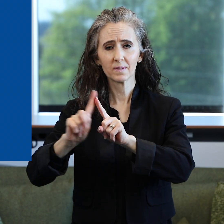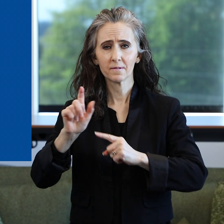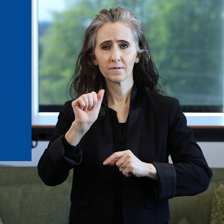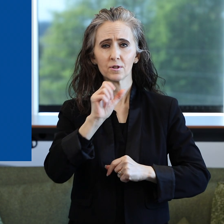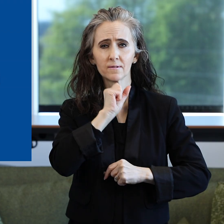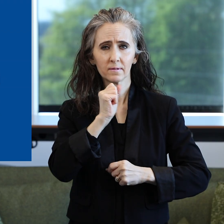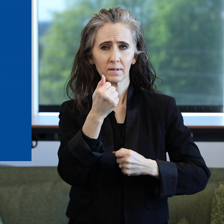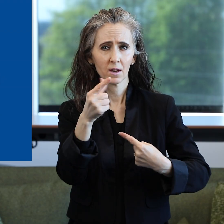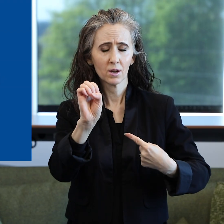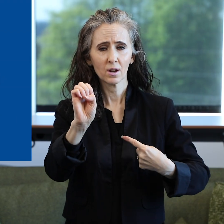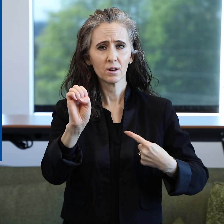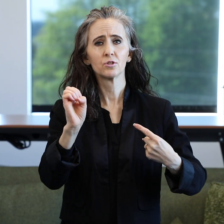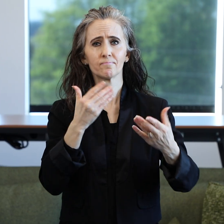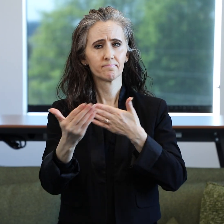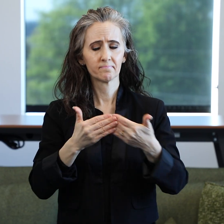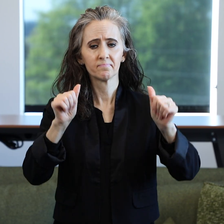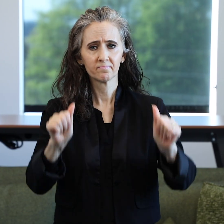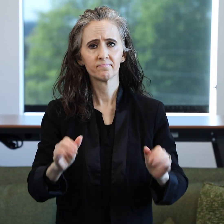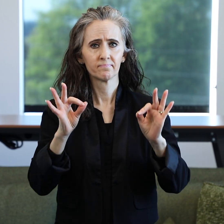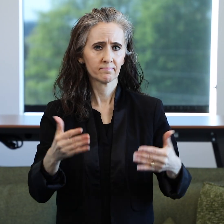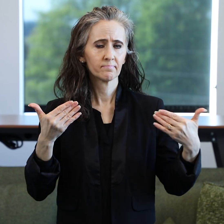People of any age can choose or refuse to have an abortion.